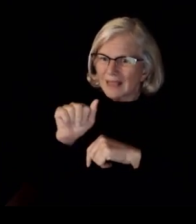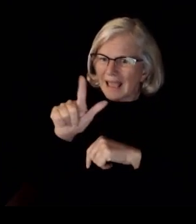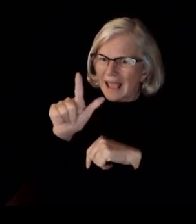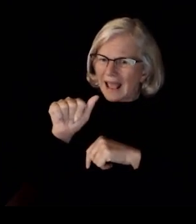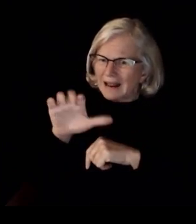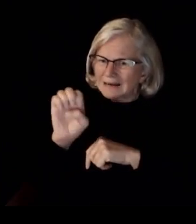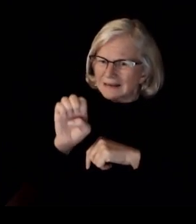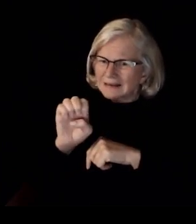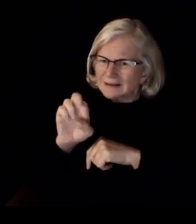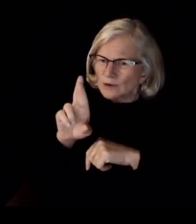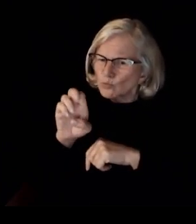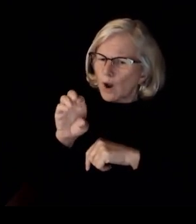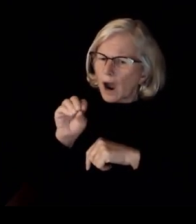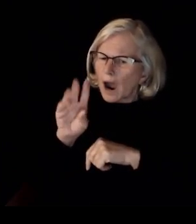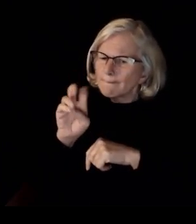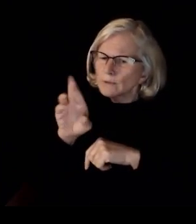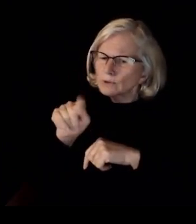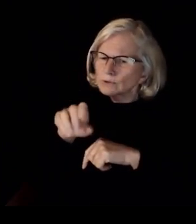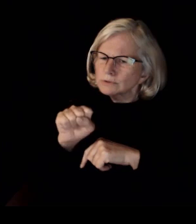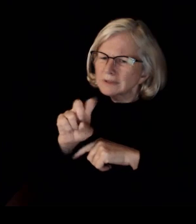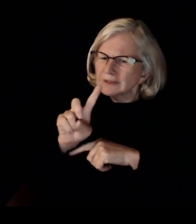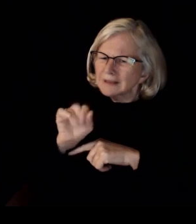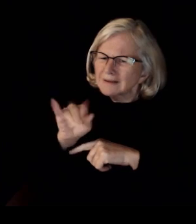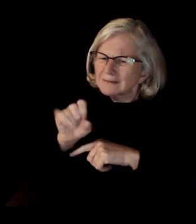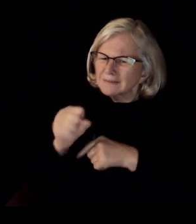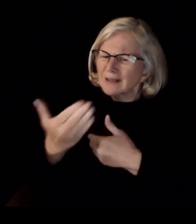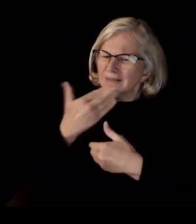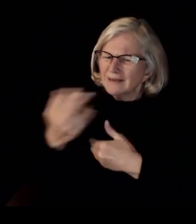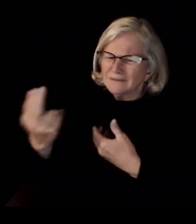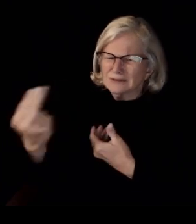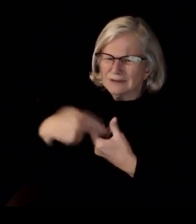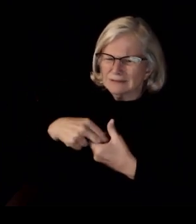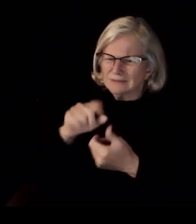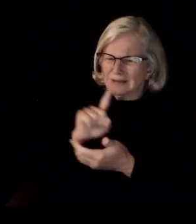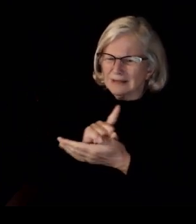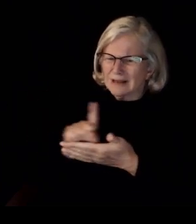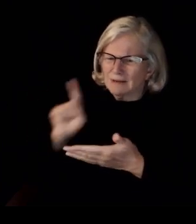had a number of questions last week about the status of PPE in Minnesota and we're grateful